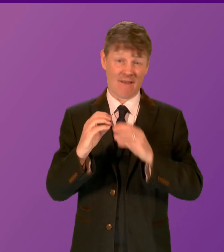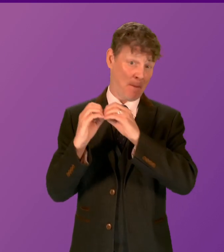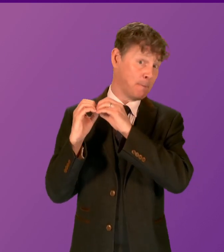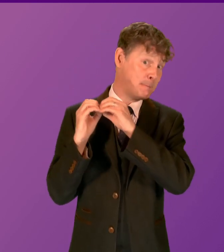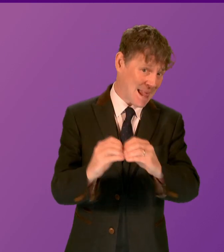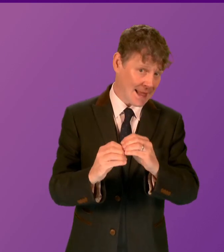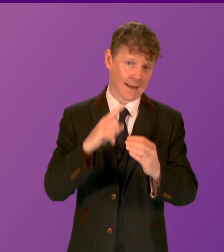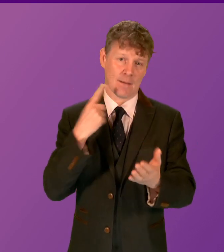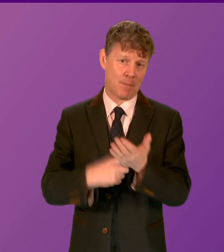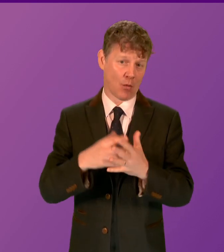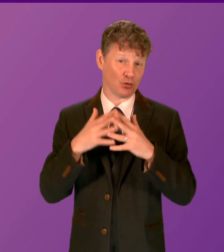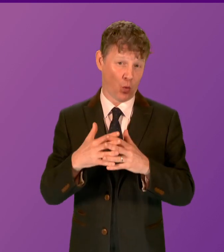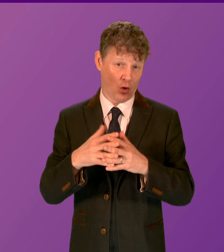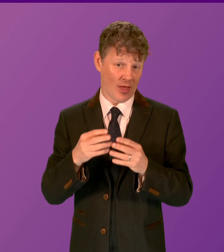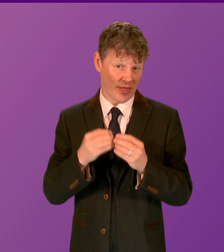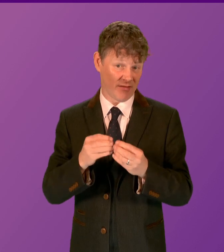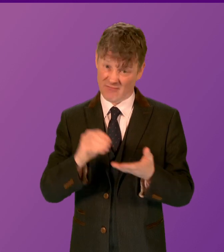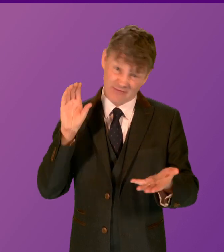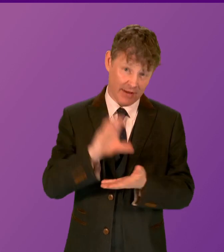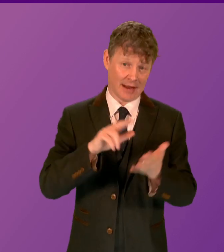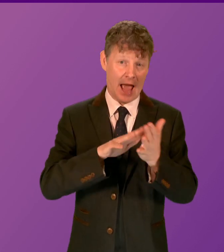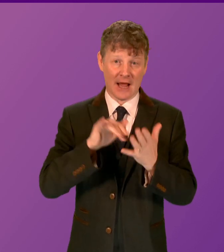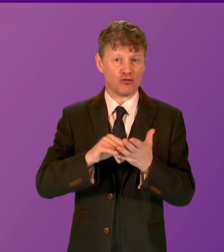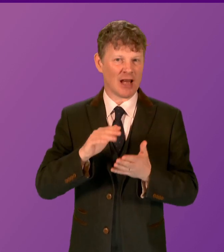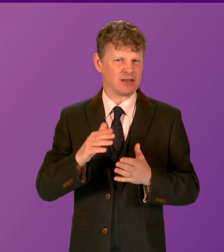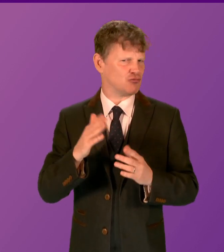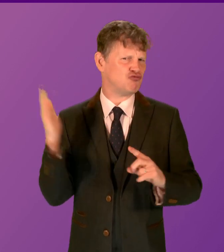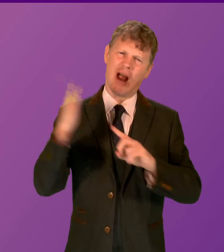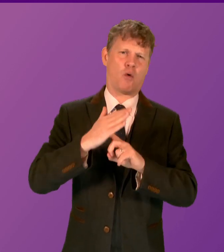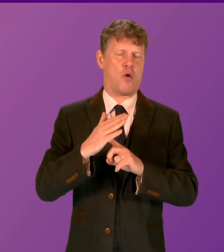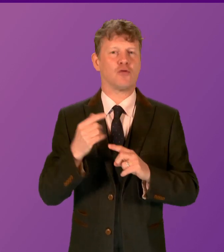to the national health service this year to more than £19.5 billion, which is record